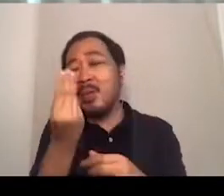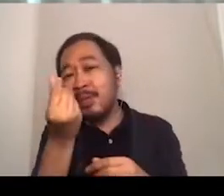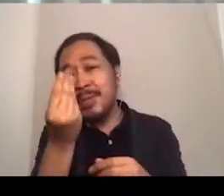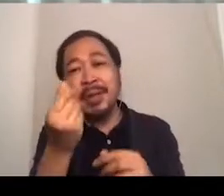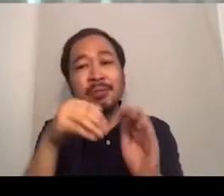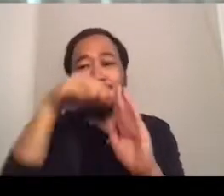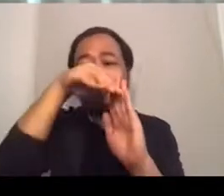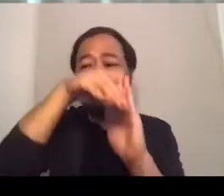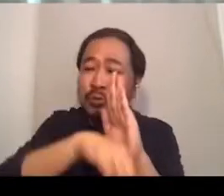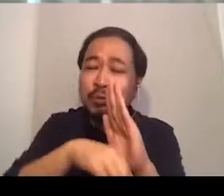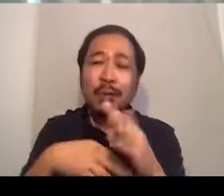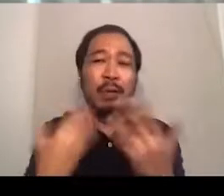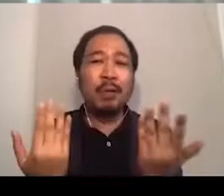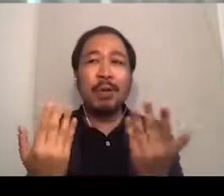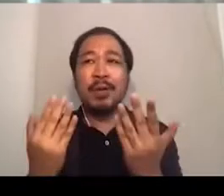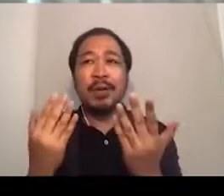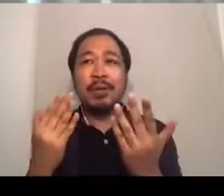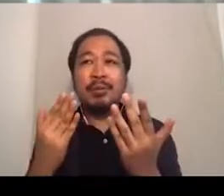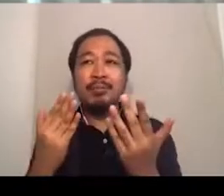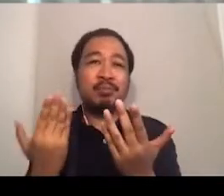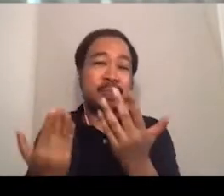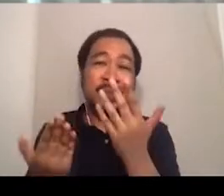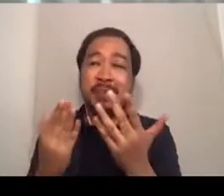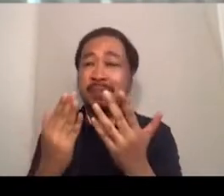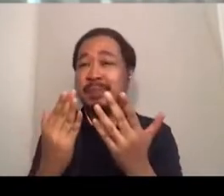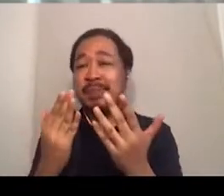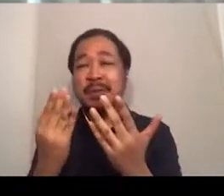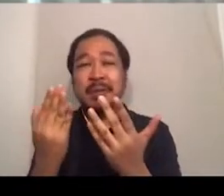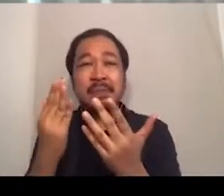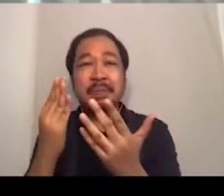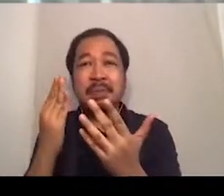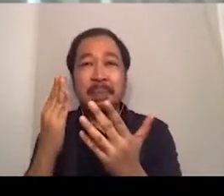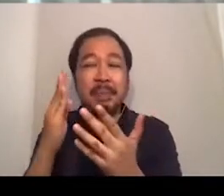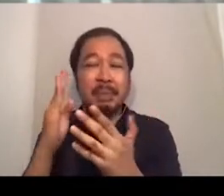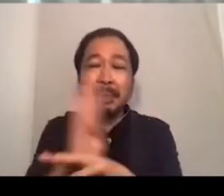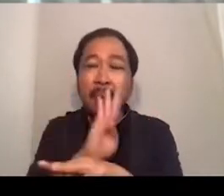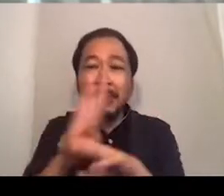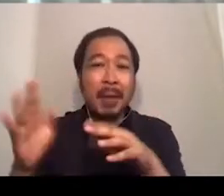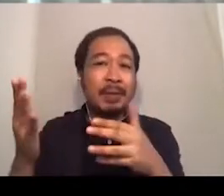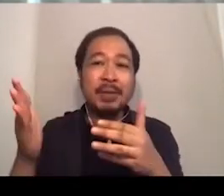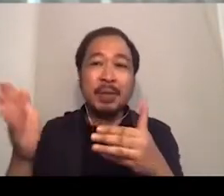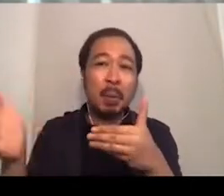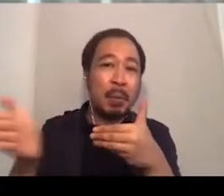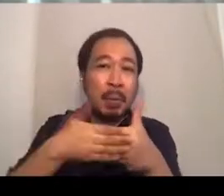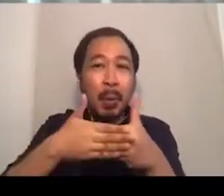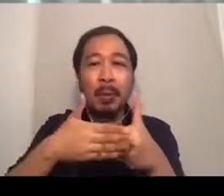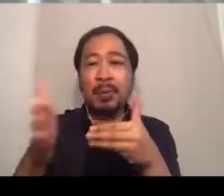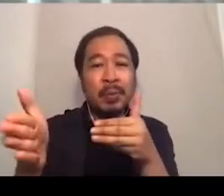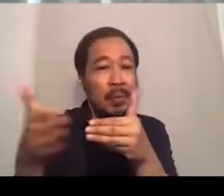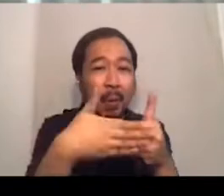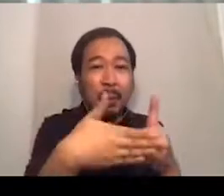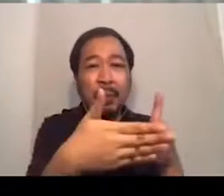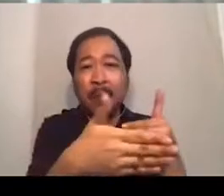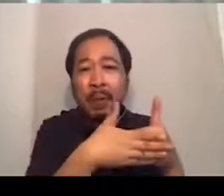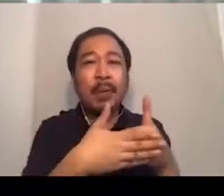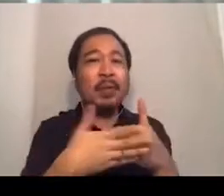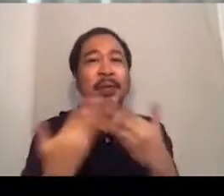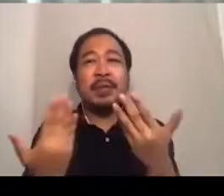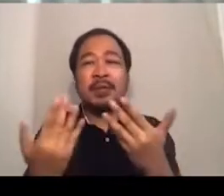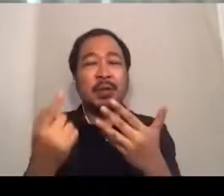to work in concert, to work together across ministries and sectors.